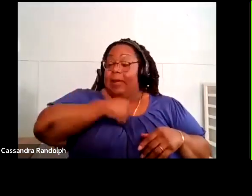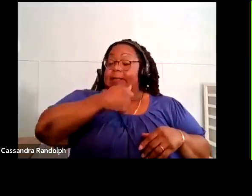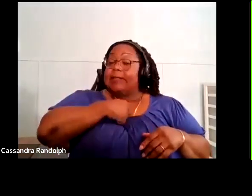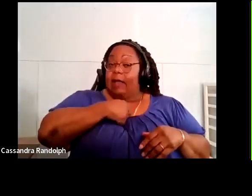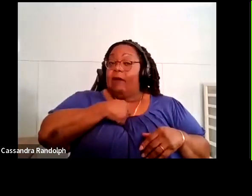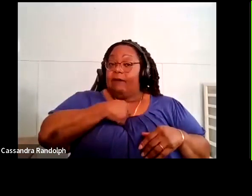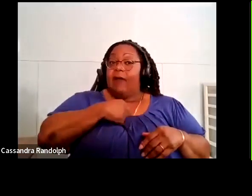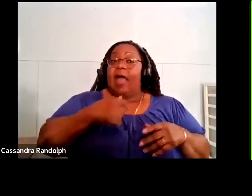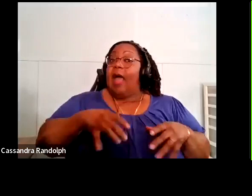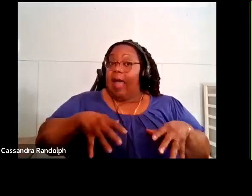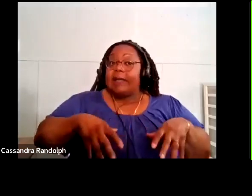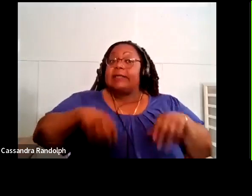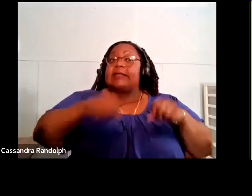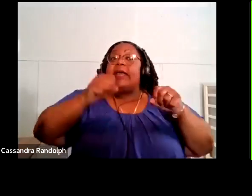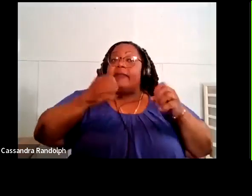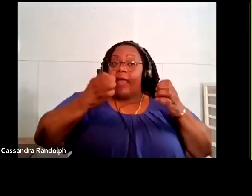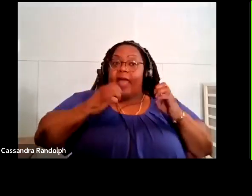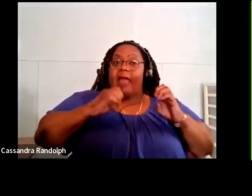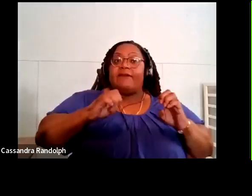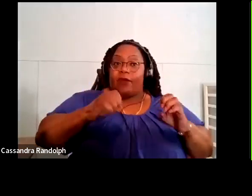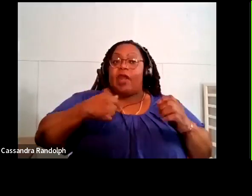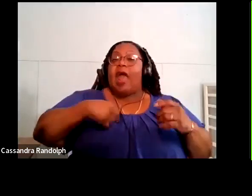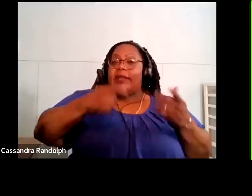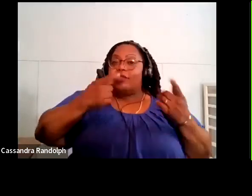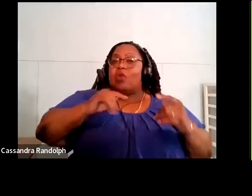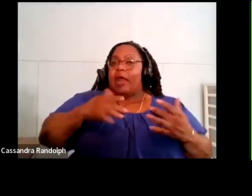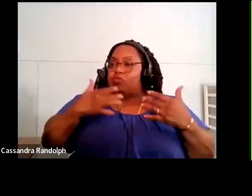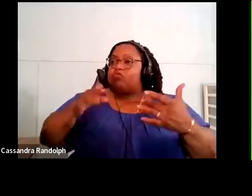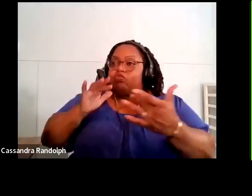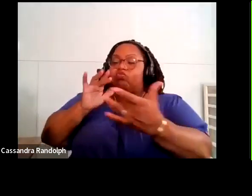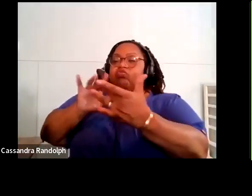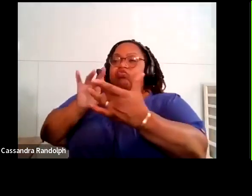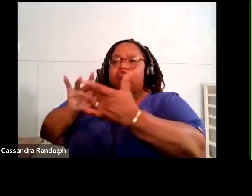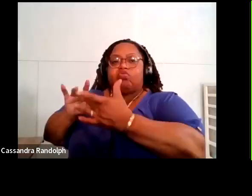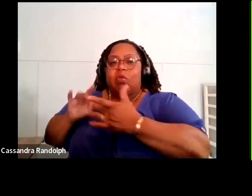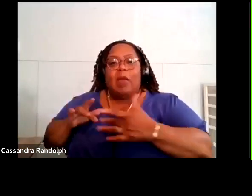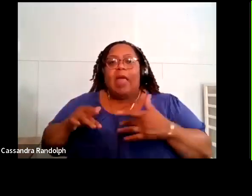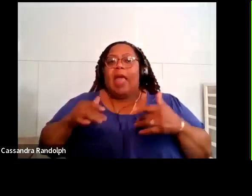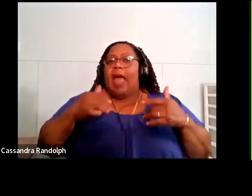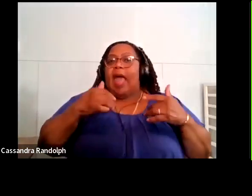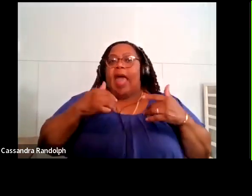a raise as they figure we could no longer be